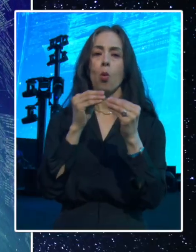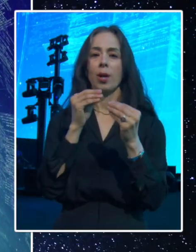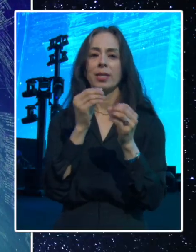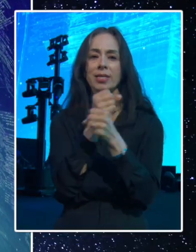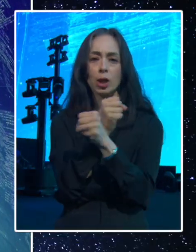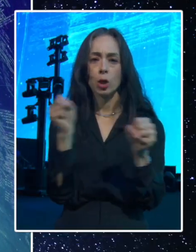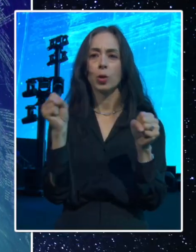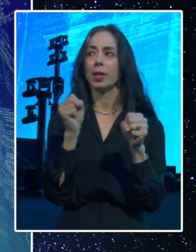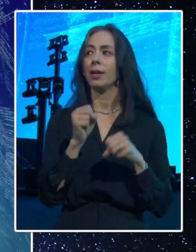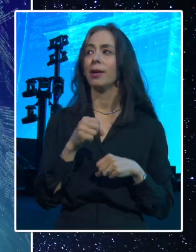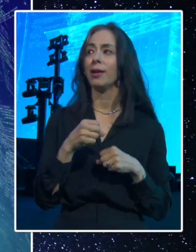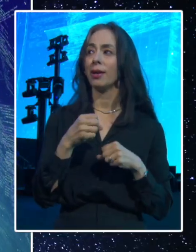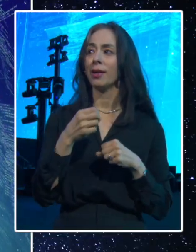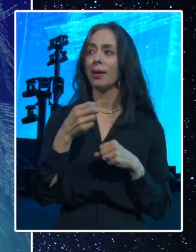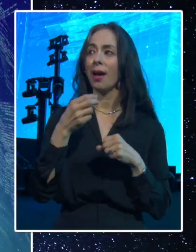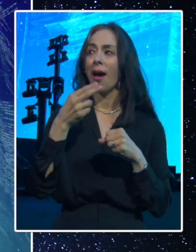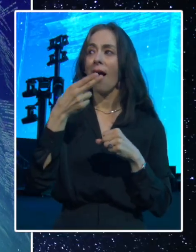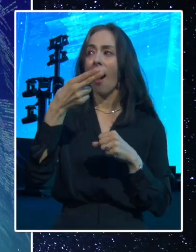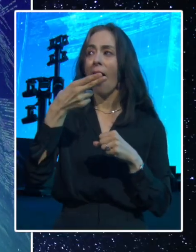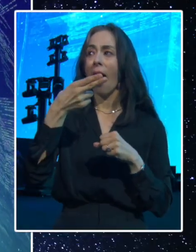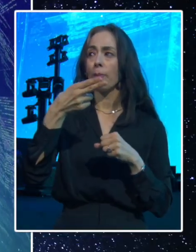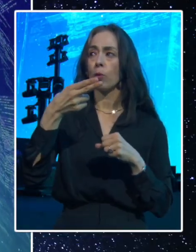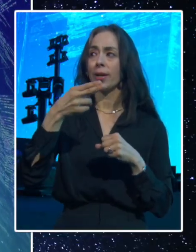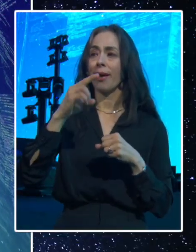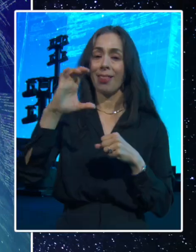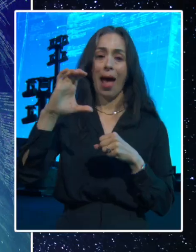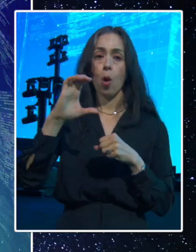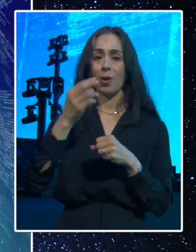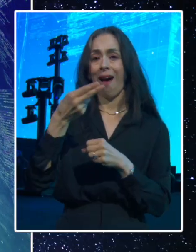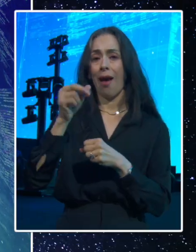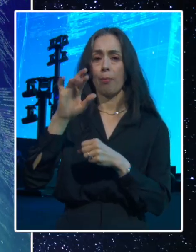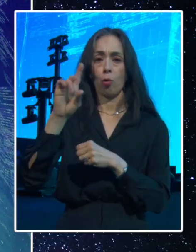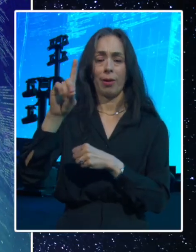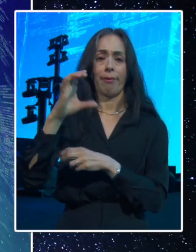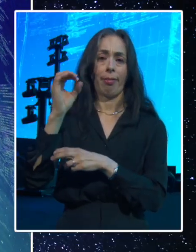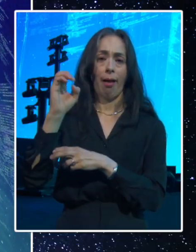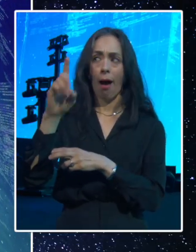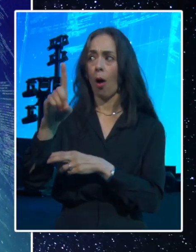Hybrid cloud to give you the flexibility to run workloads where it makes the most sense.